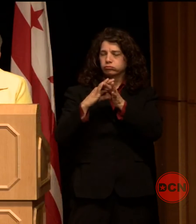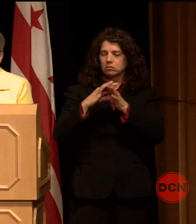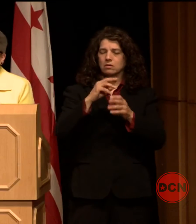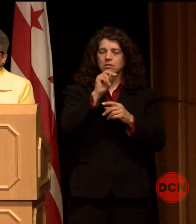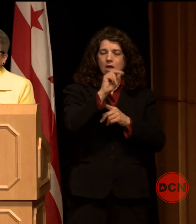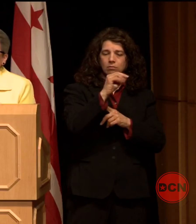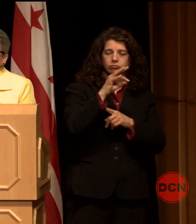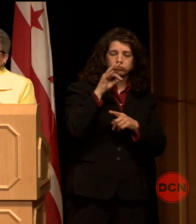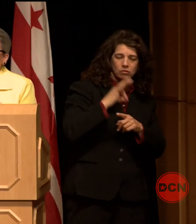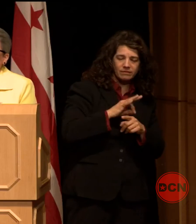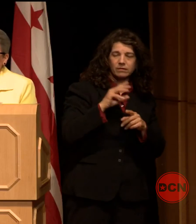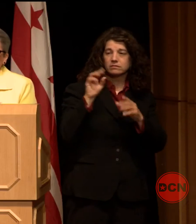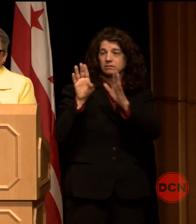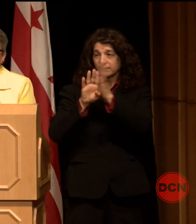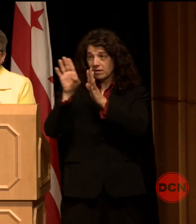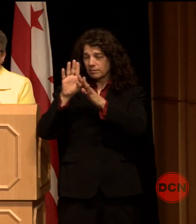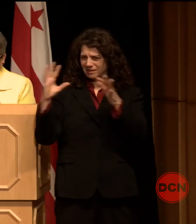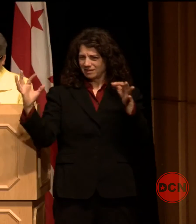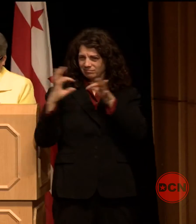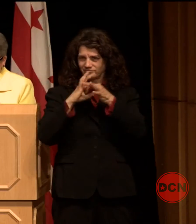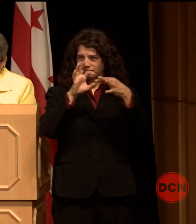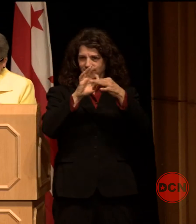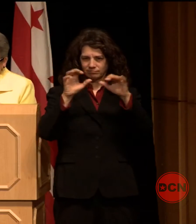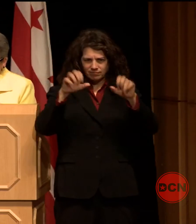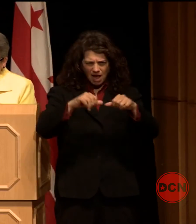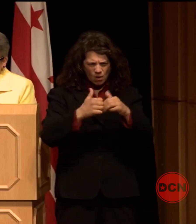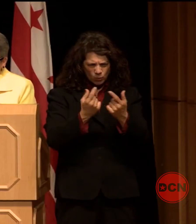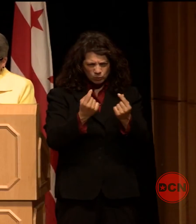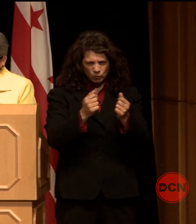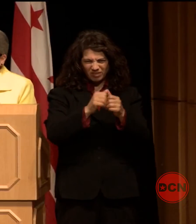FIRST, AND THIS IS THE BIG ONE, IS OUR CONSOLIDATED REQUEST FOR